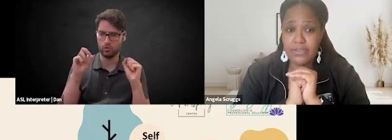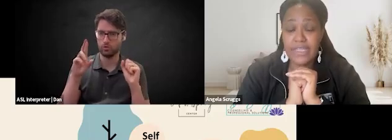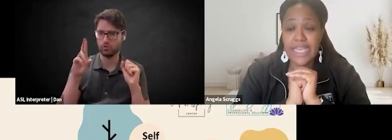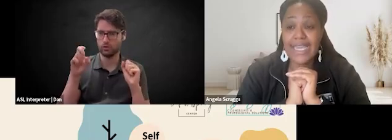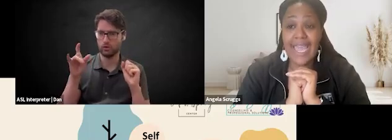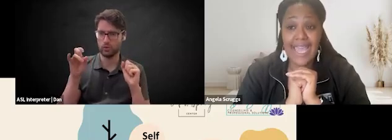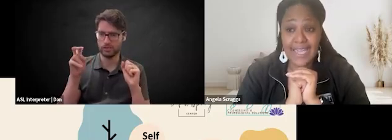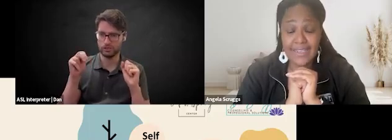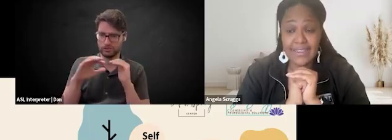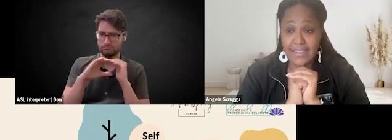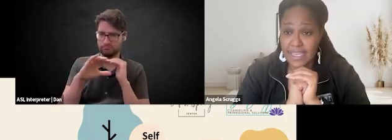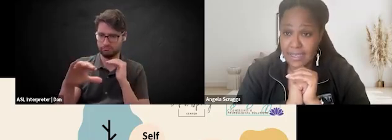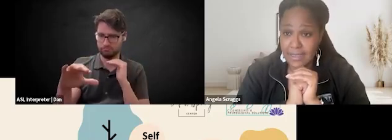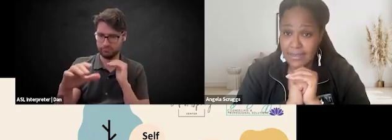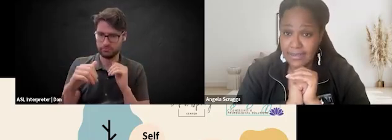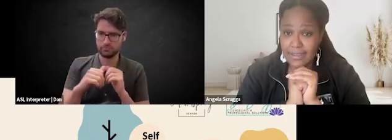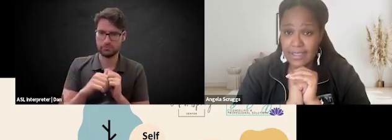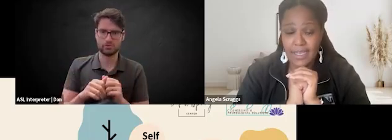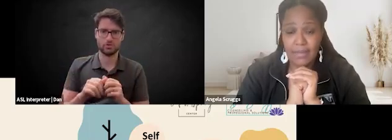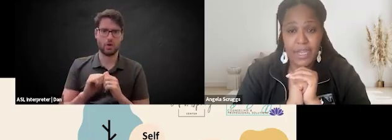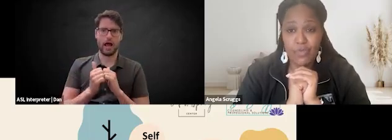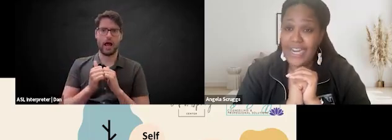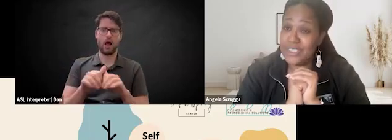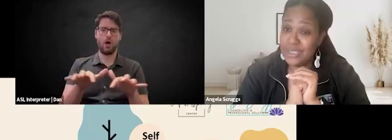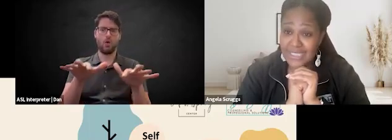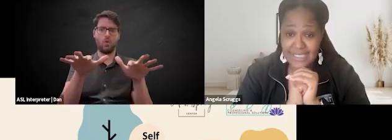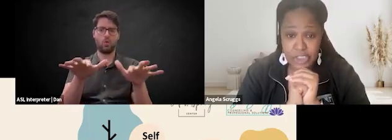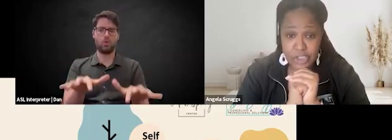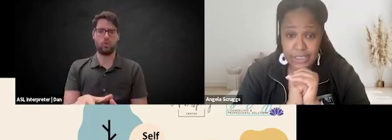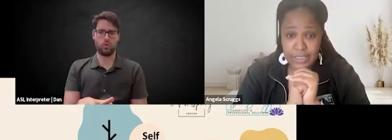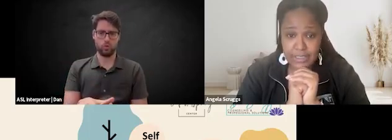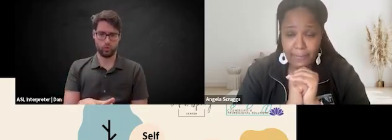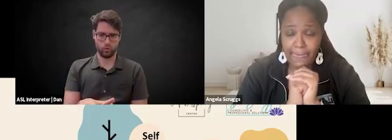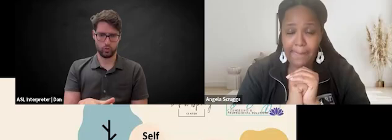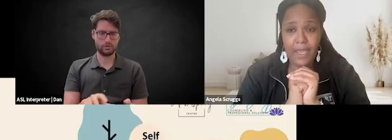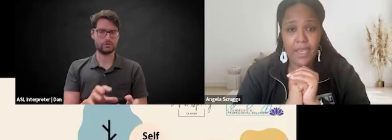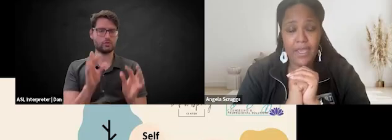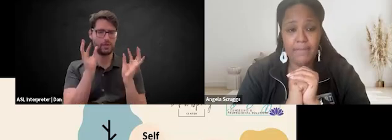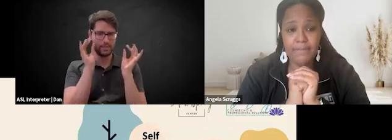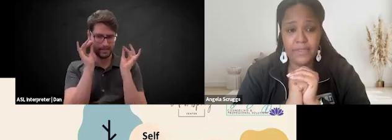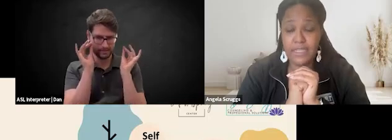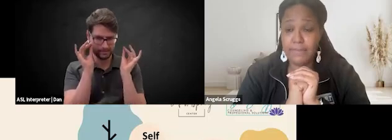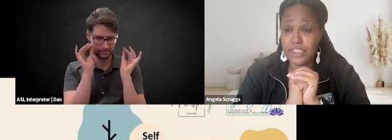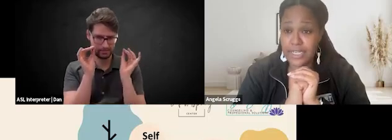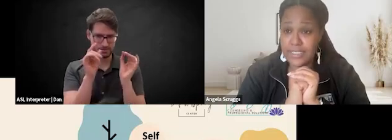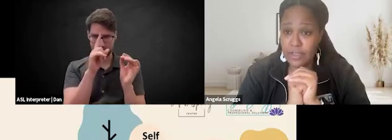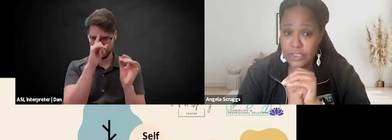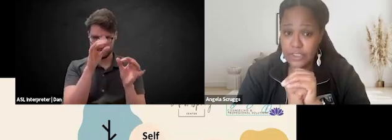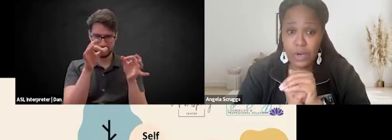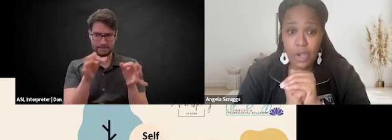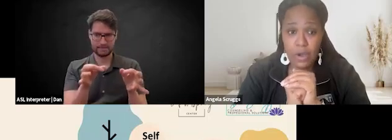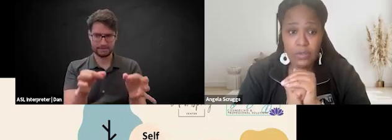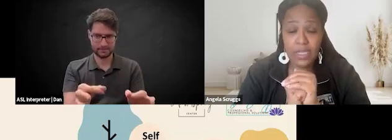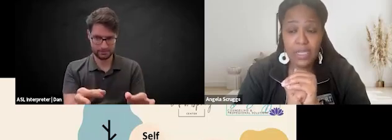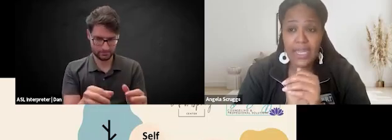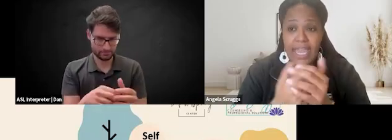so that they can think, make rational decisions, um... demonstrate self-control,